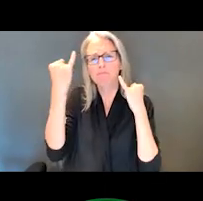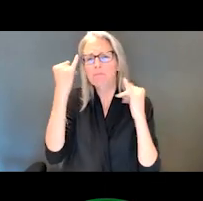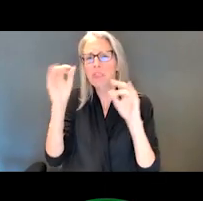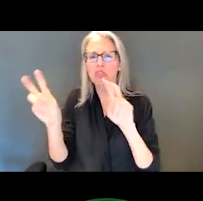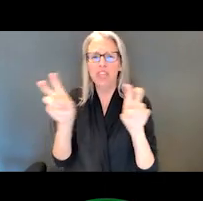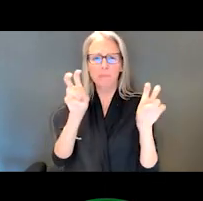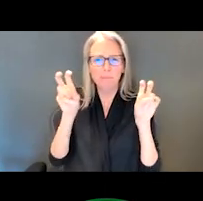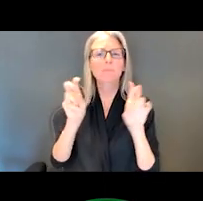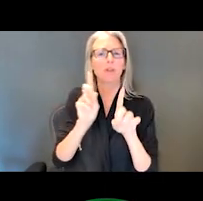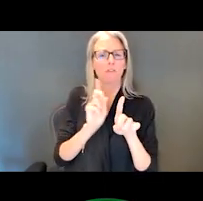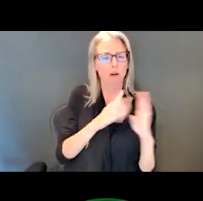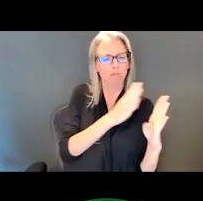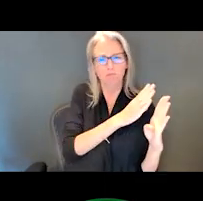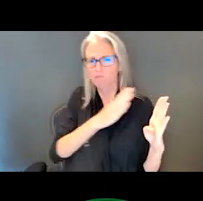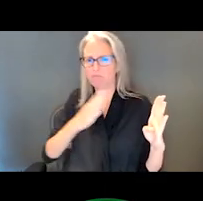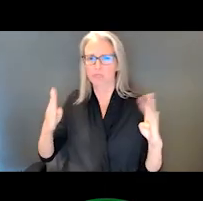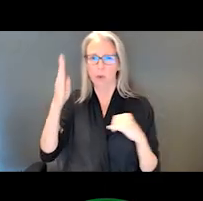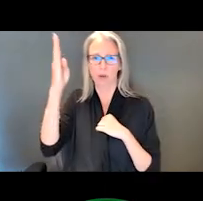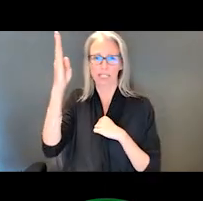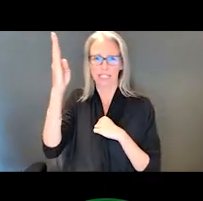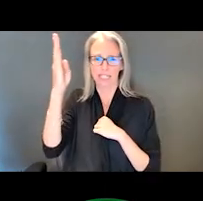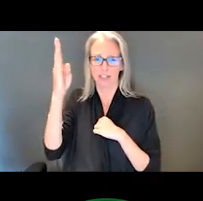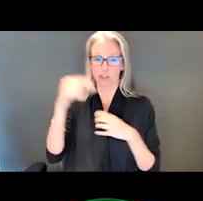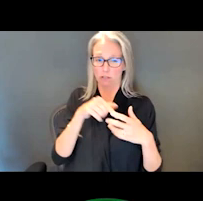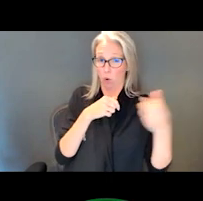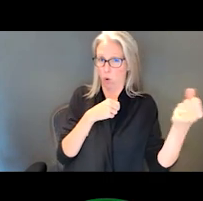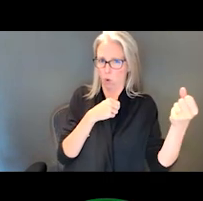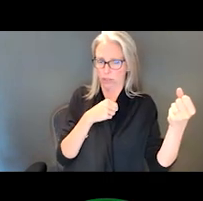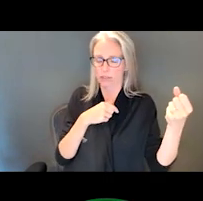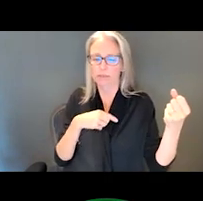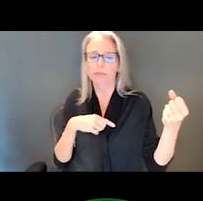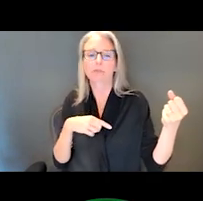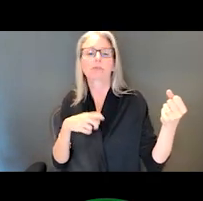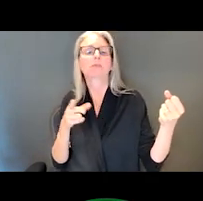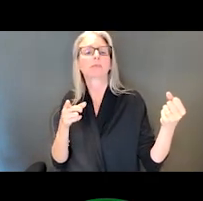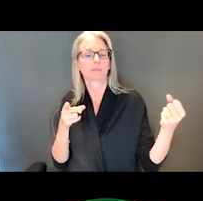First, I want to thank everyone who made this conference possible. I'll start with our wonderful